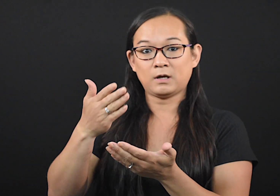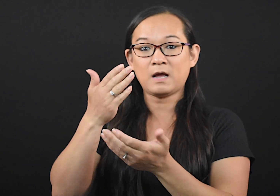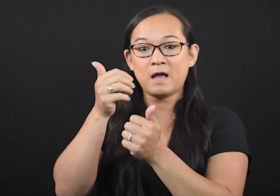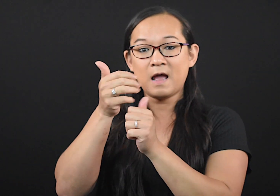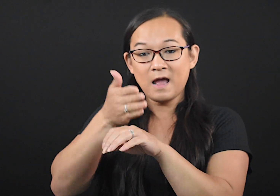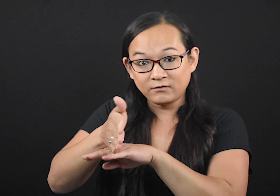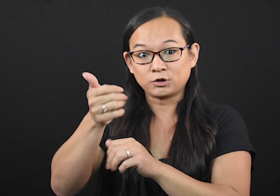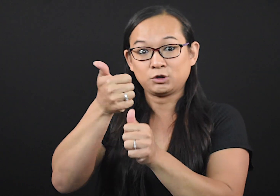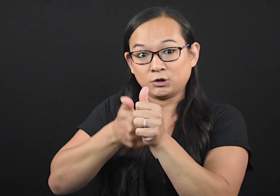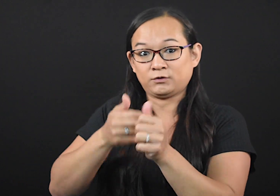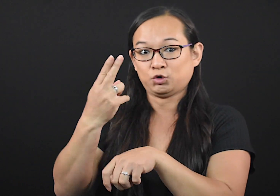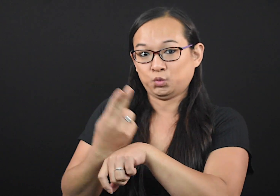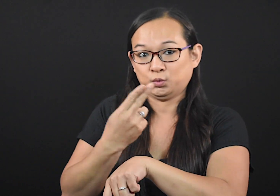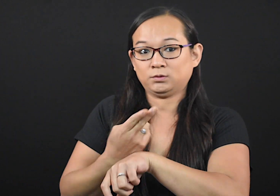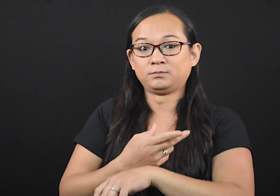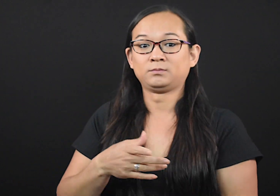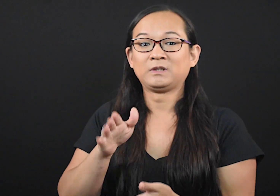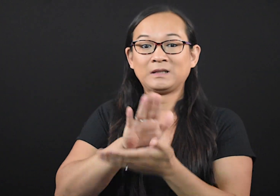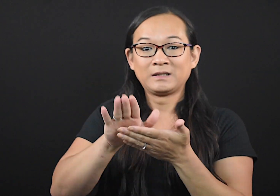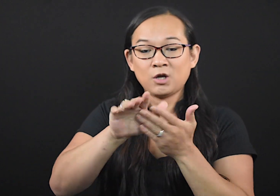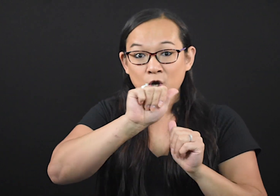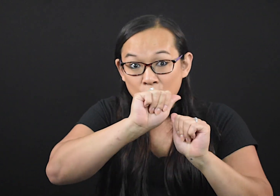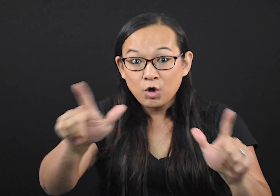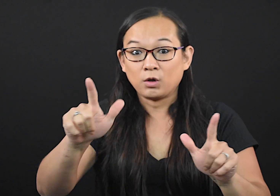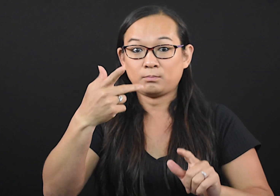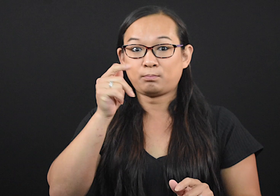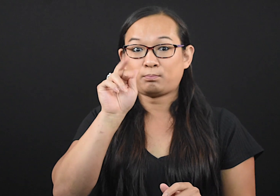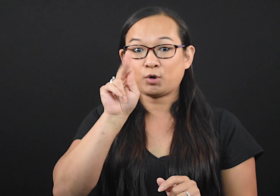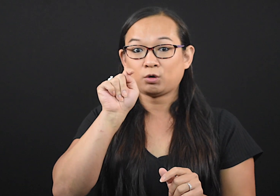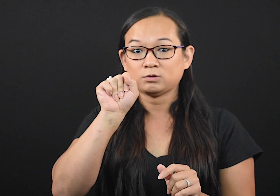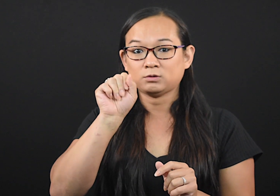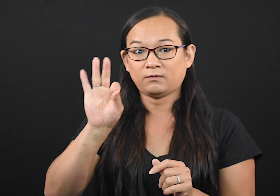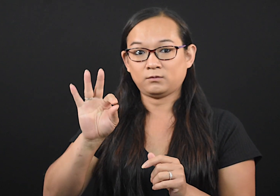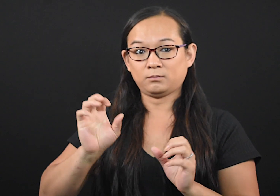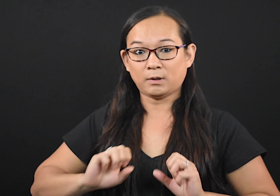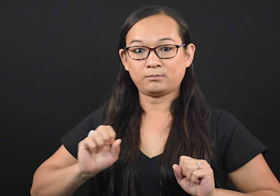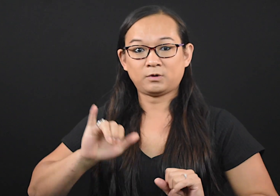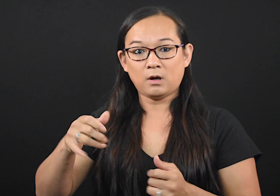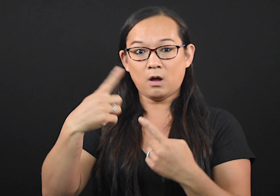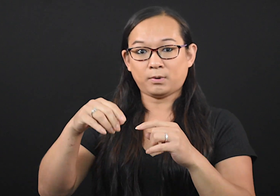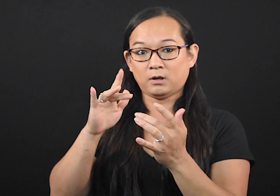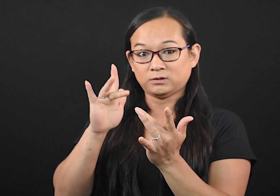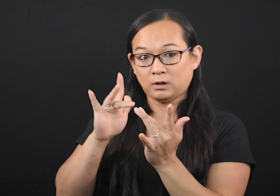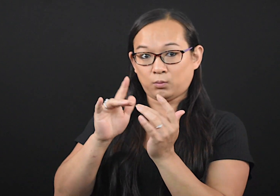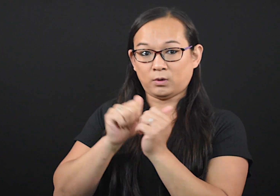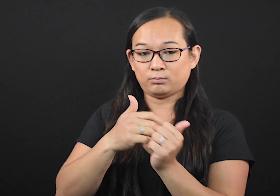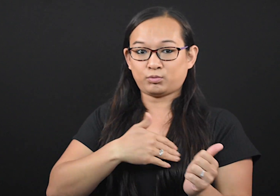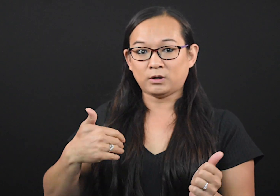after each use. Clean all parts of the pump that come into contact with breast milk.